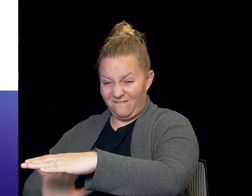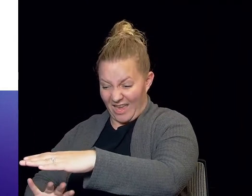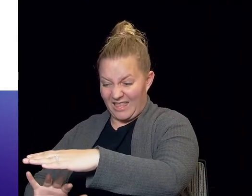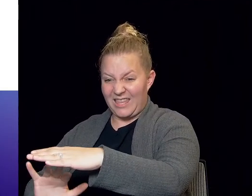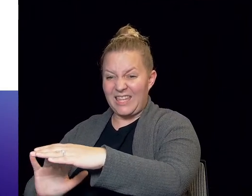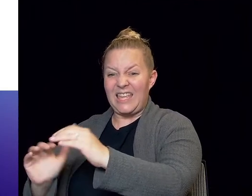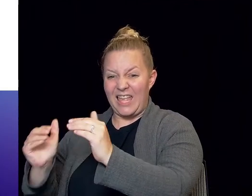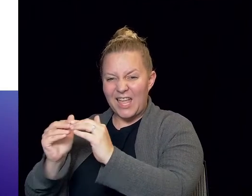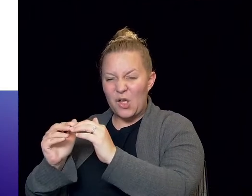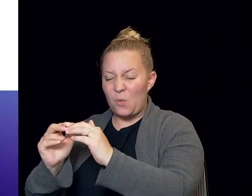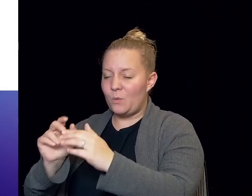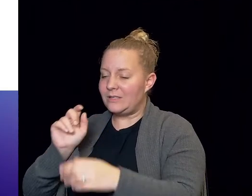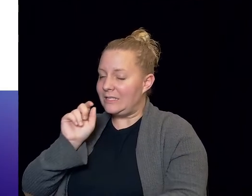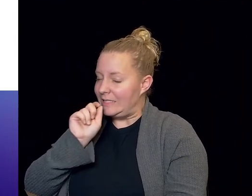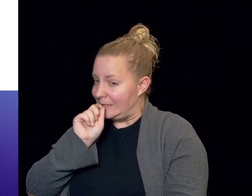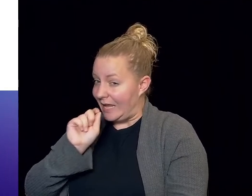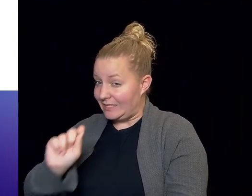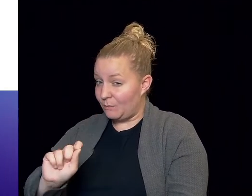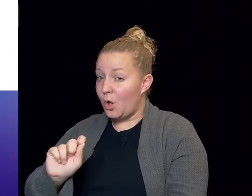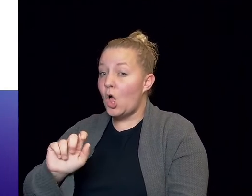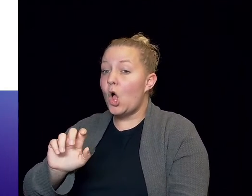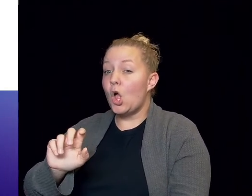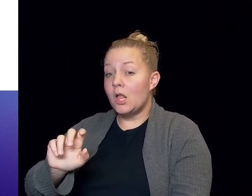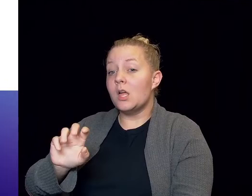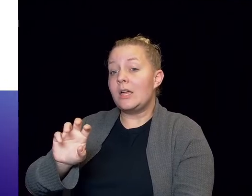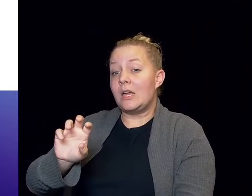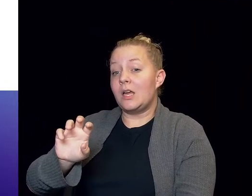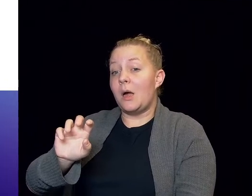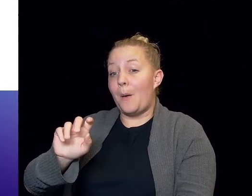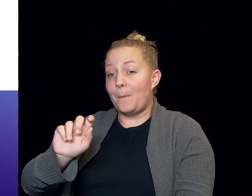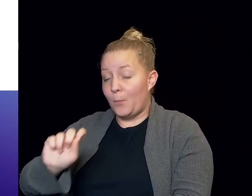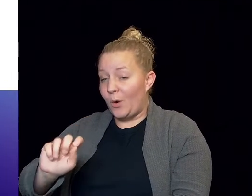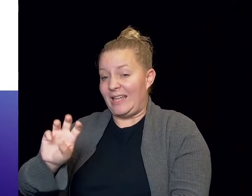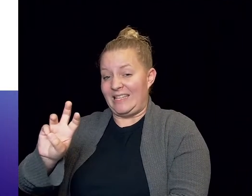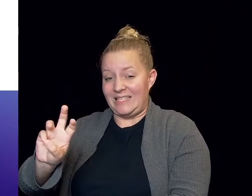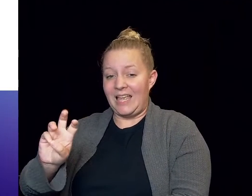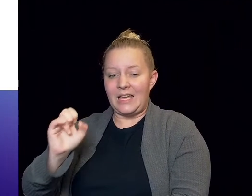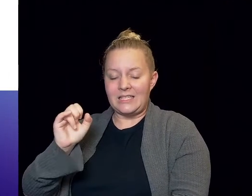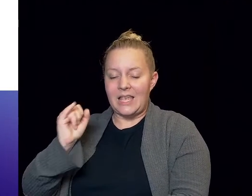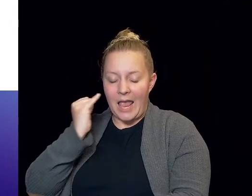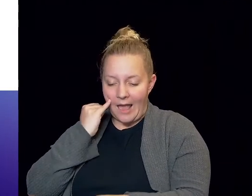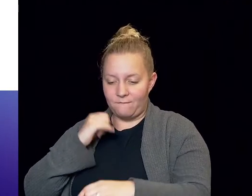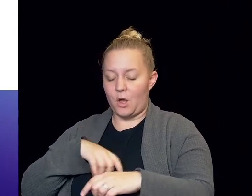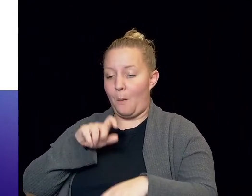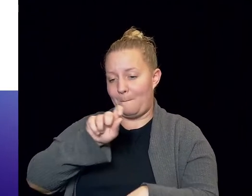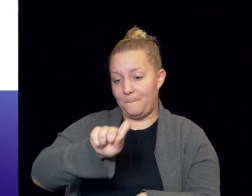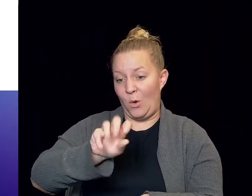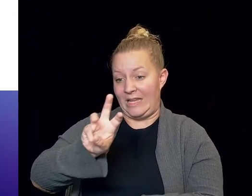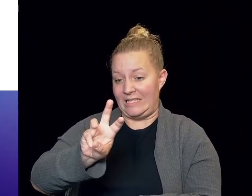And then, when I have .6 and I move my decimal two places to the right, if I don't see a number